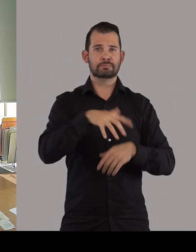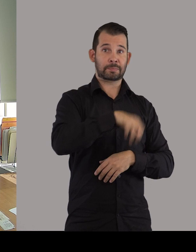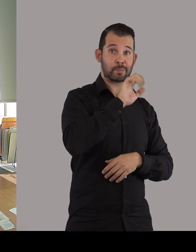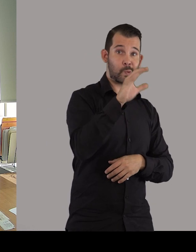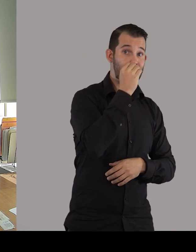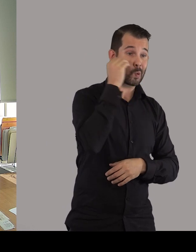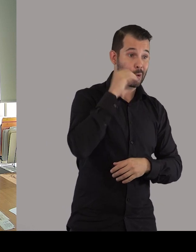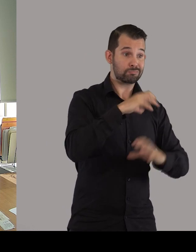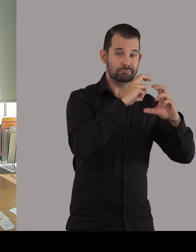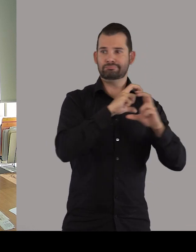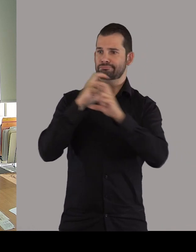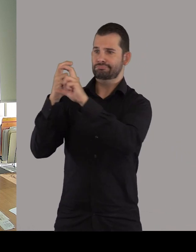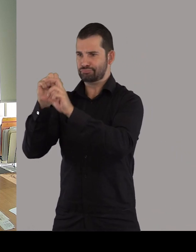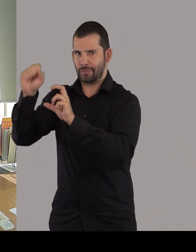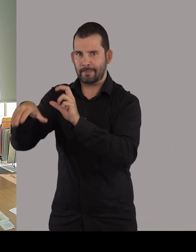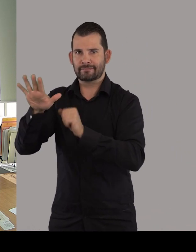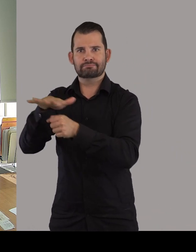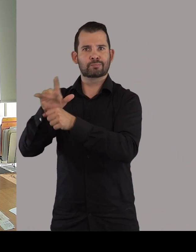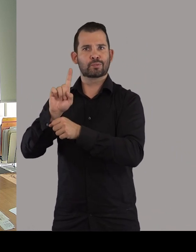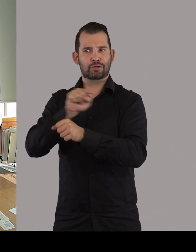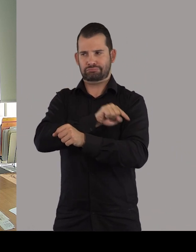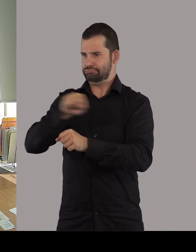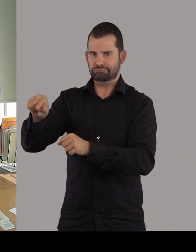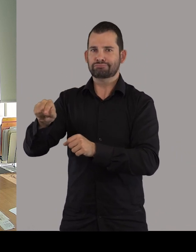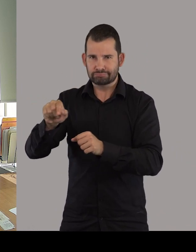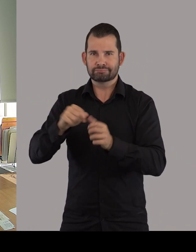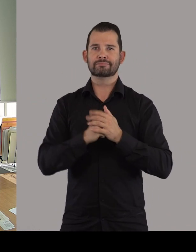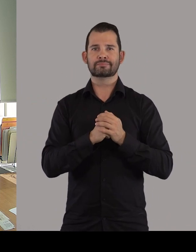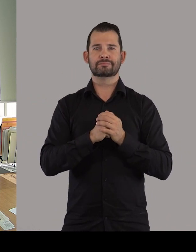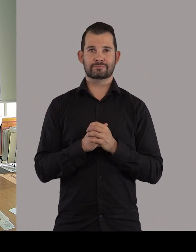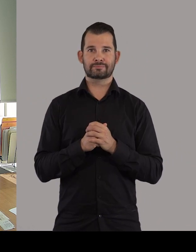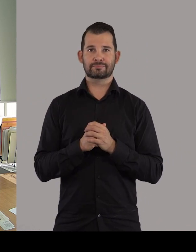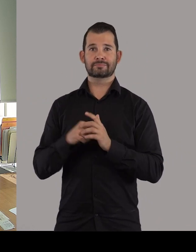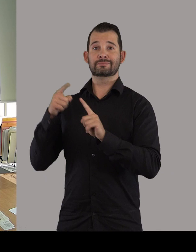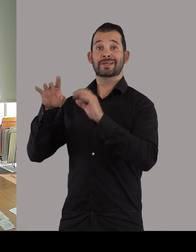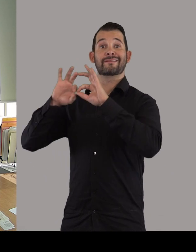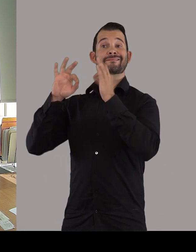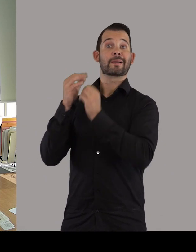at your home and dropped off at your destination. The "Family of Services" model